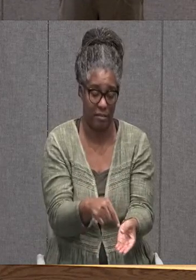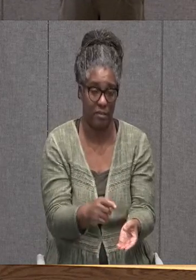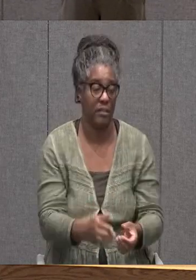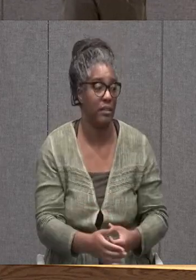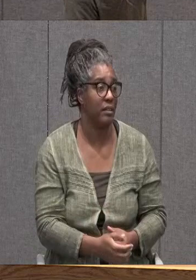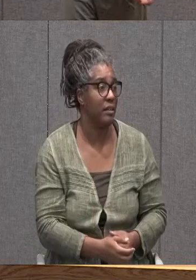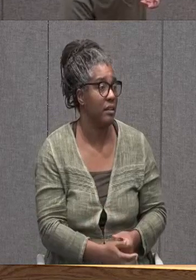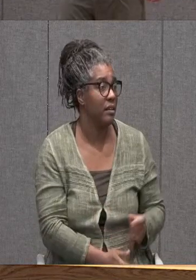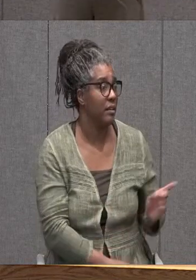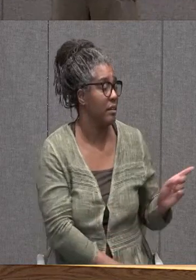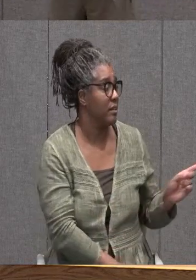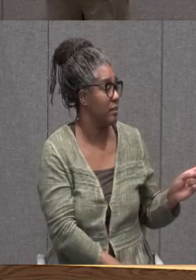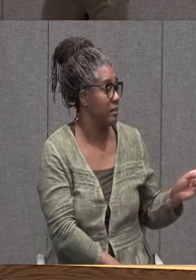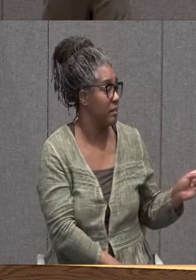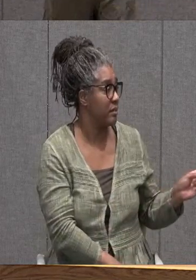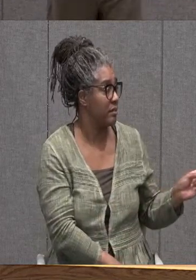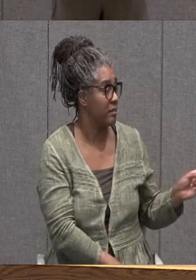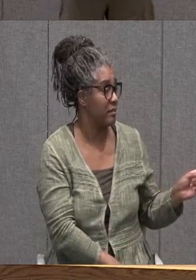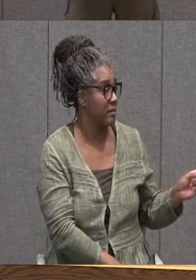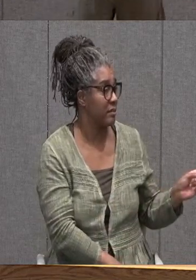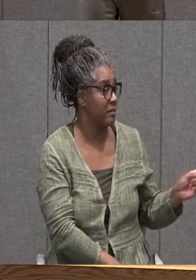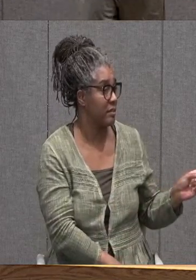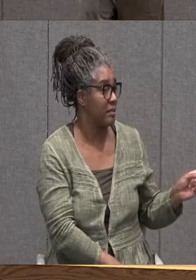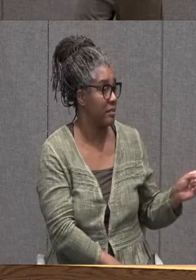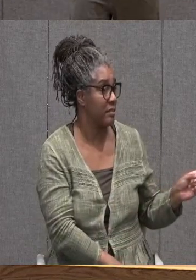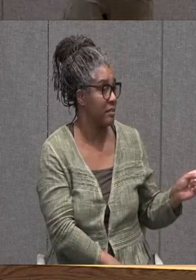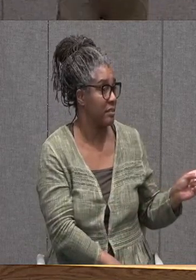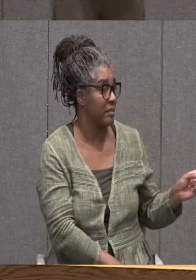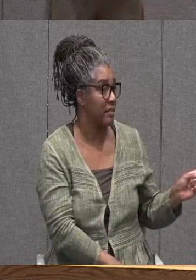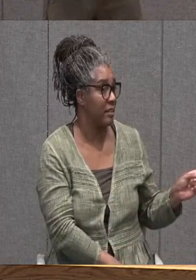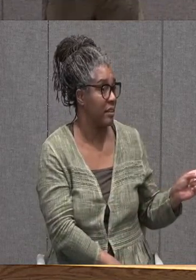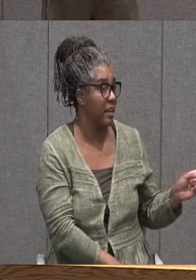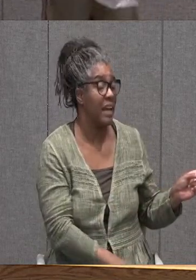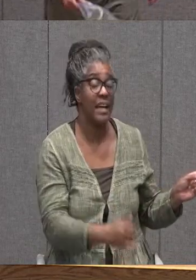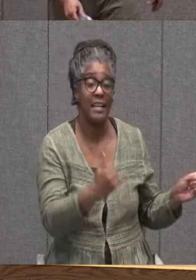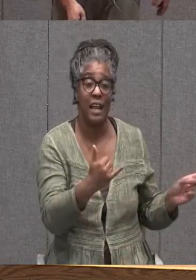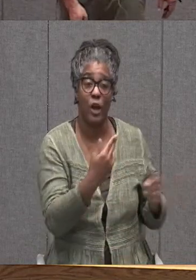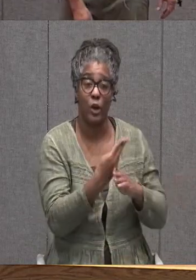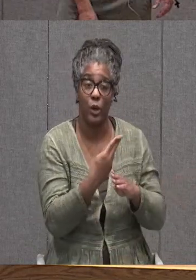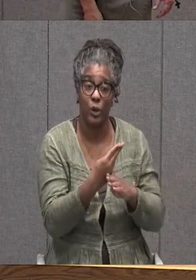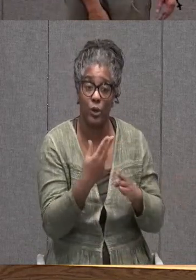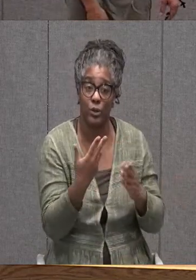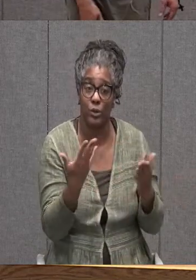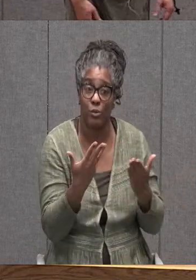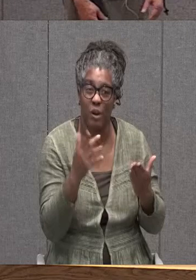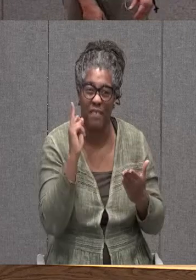By doing that, you have this big, flat part of your forearms, where you can actually